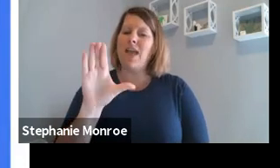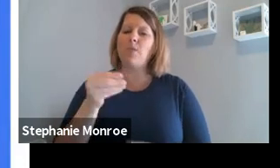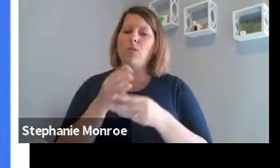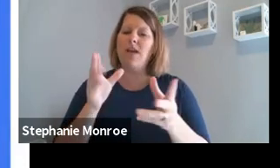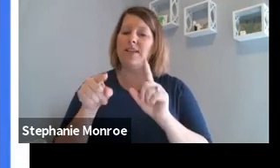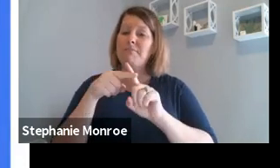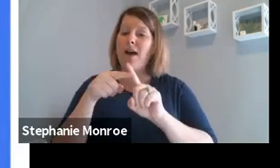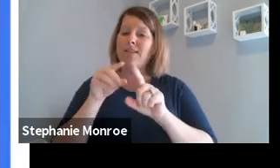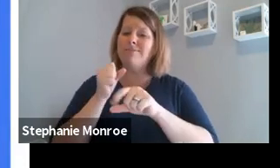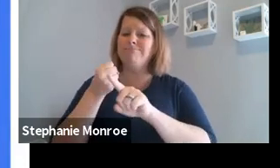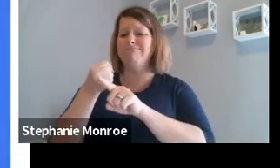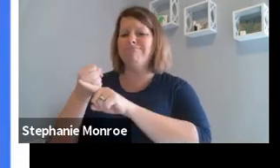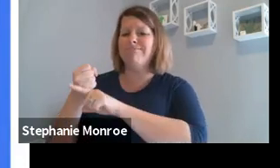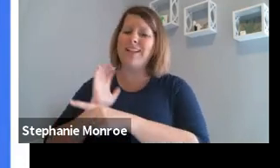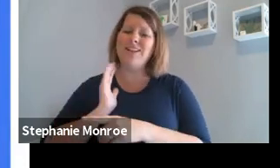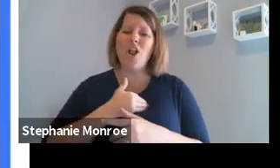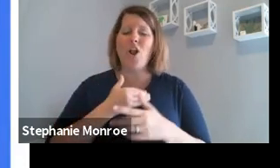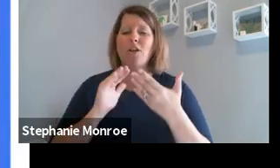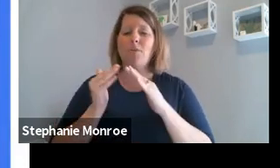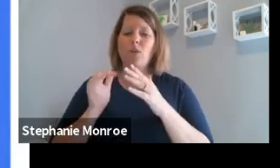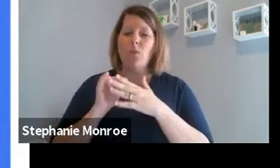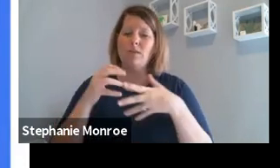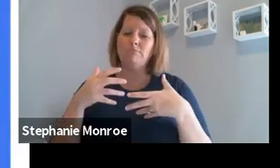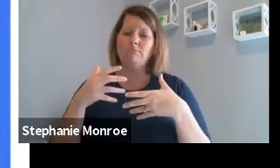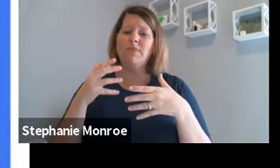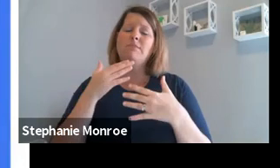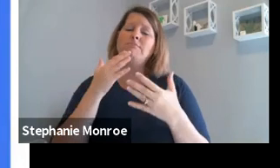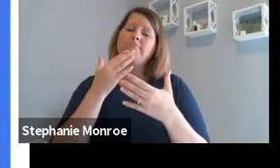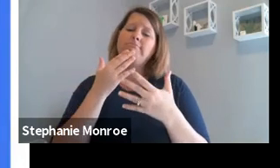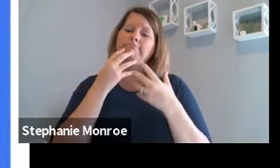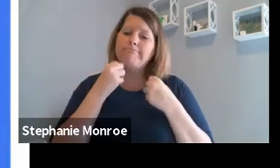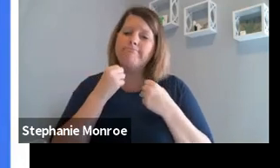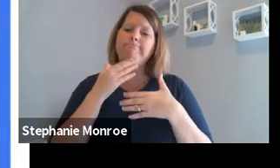through compassion, comprehensive, coordinated services in a one-stop service center.